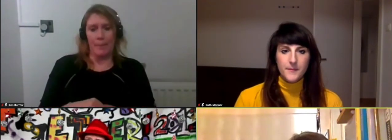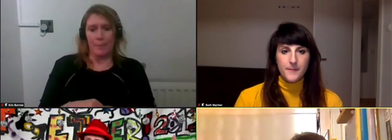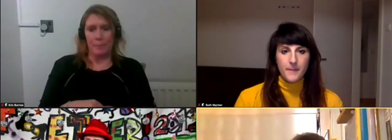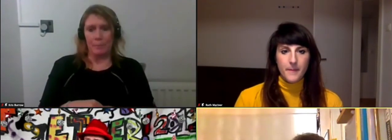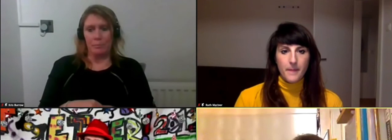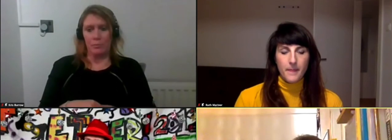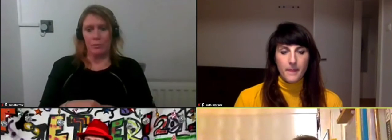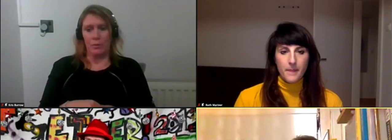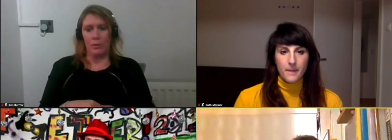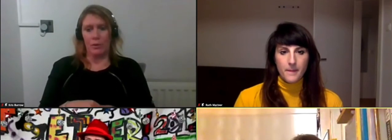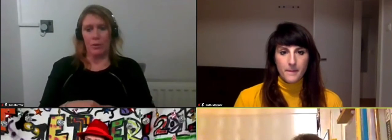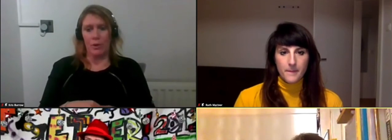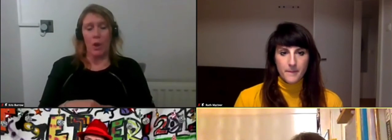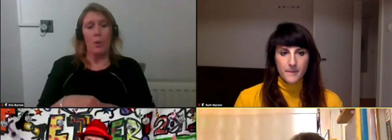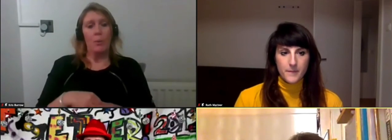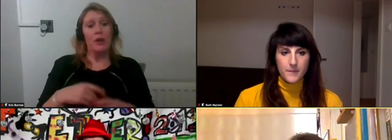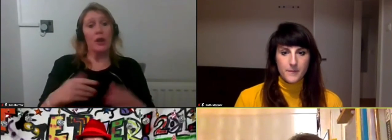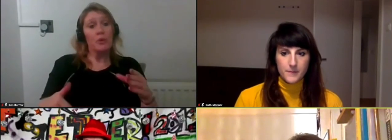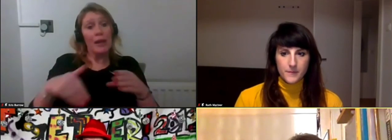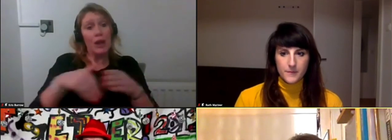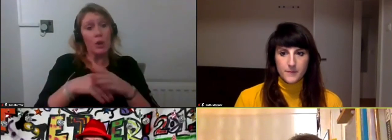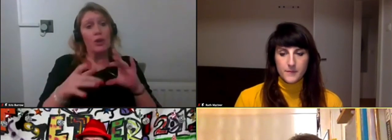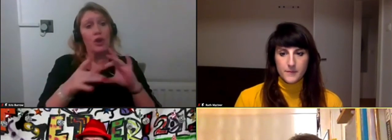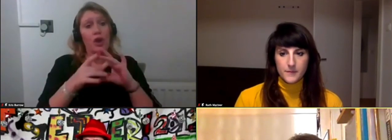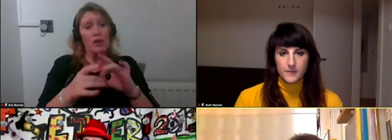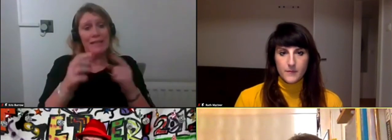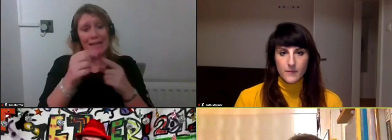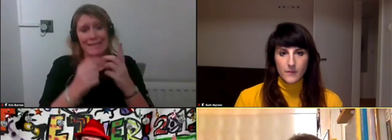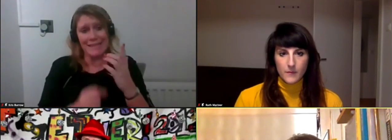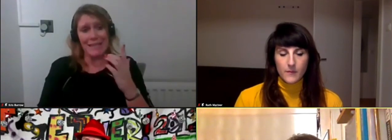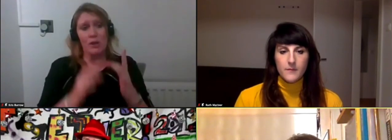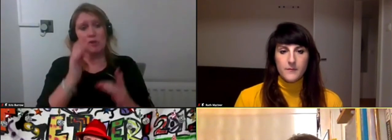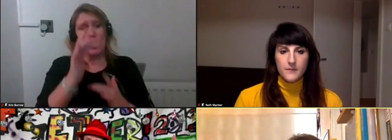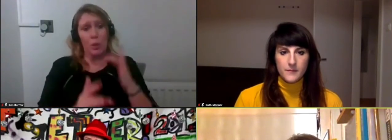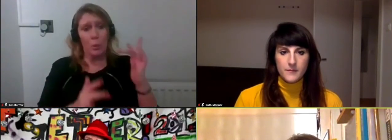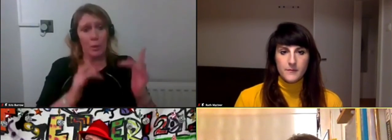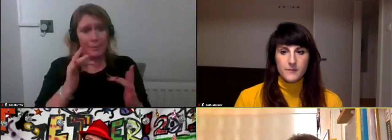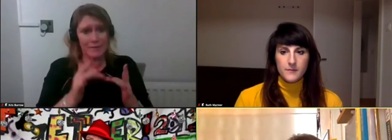to put all of the contact details on the event page along with the recording of